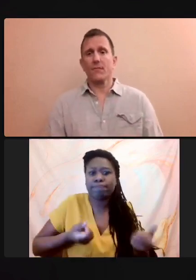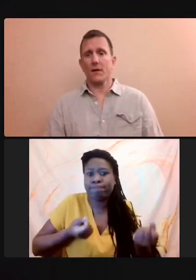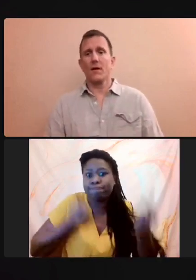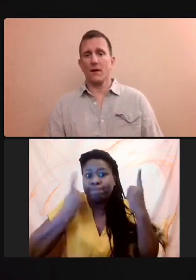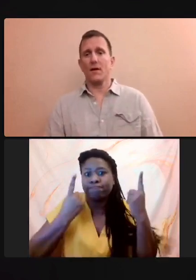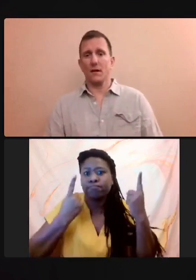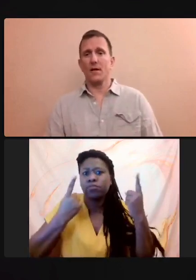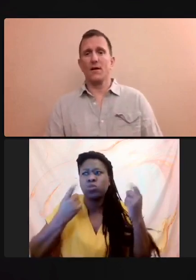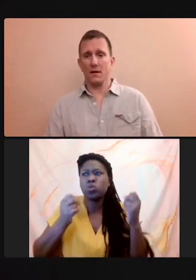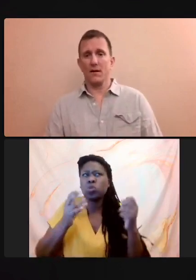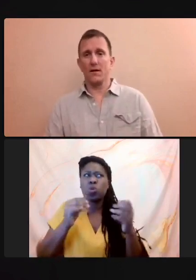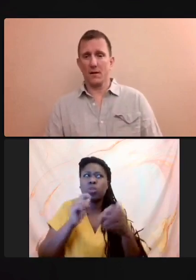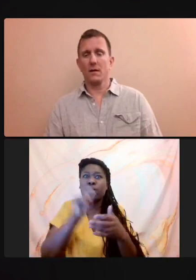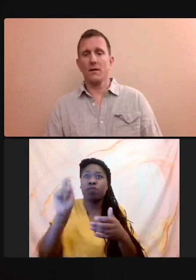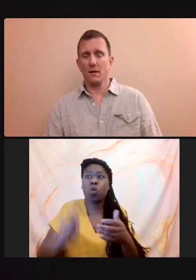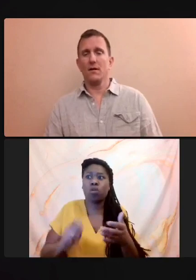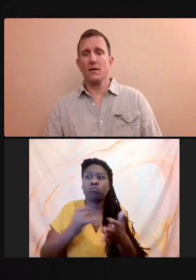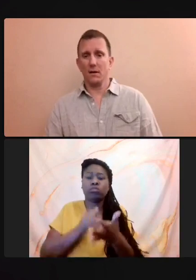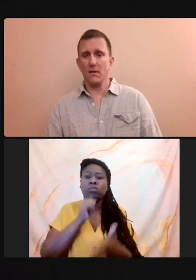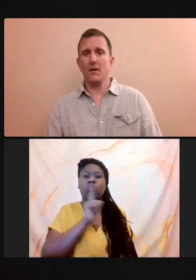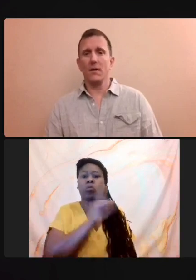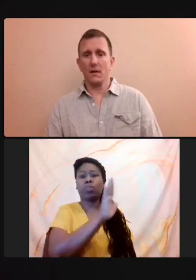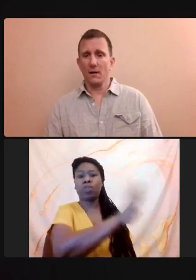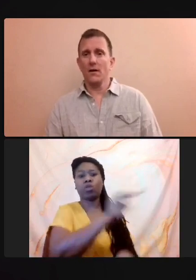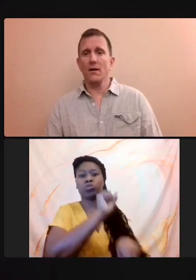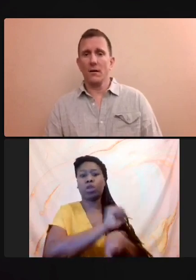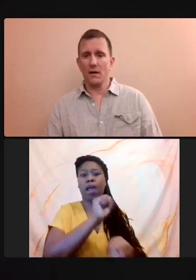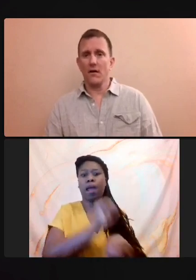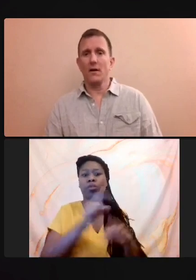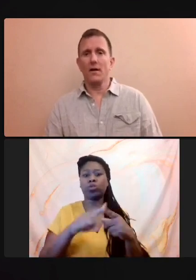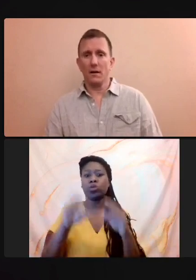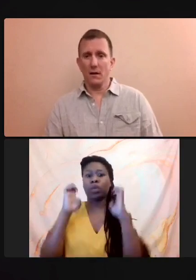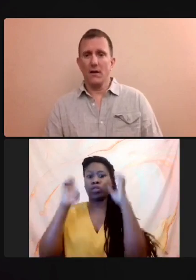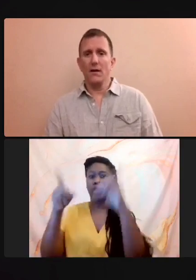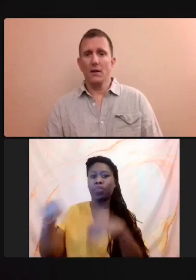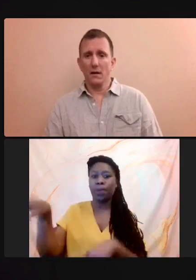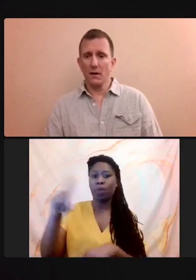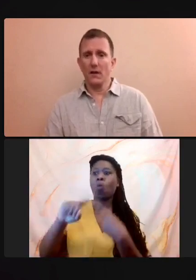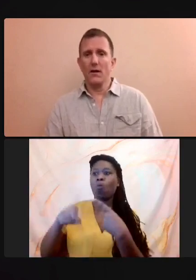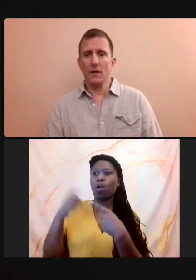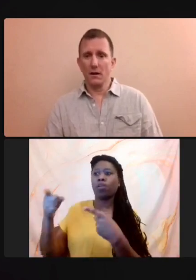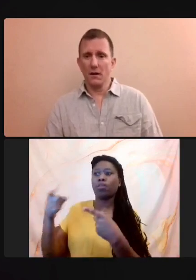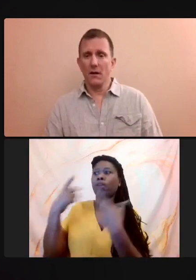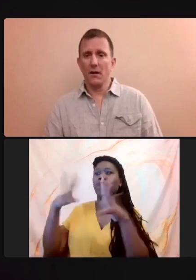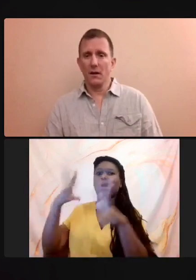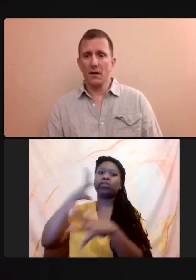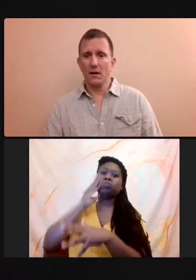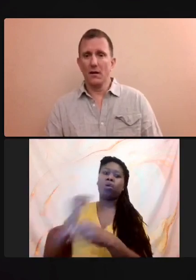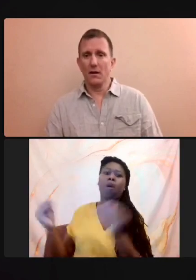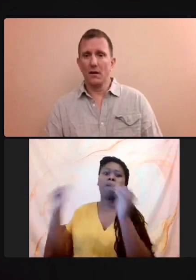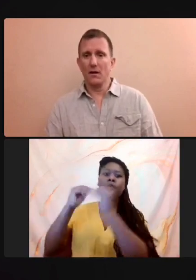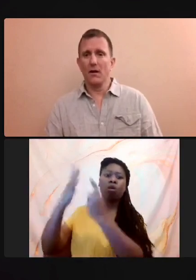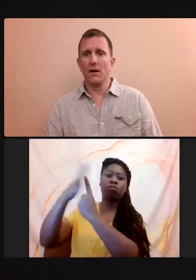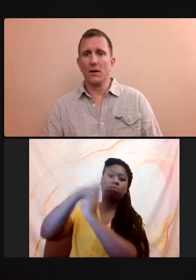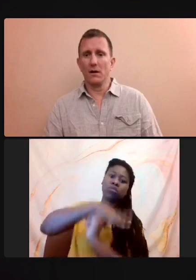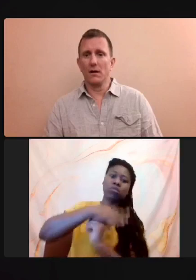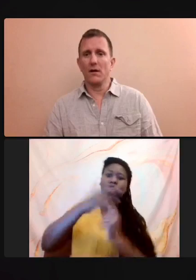just based on how they've been criticized by how they sign their facial expression, their, you know, black head movements or body movements or what have you.